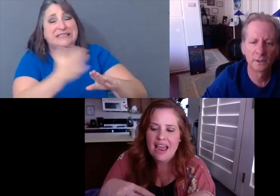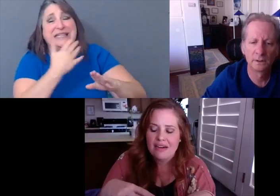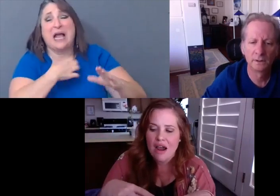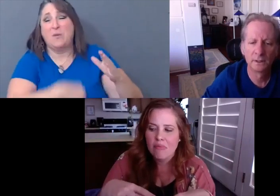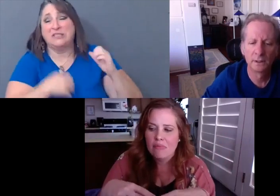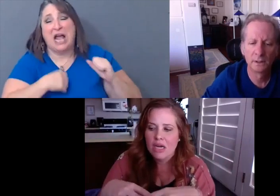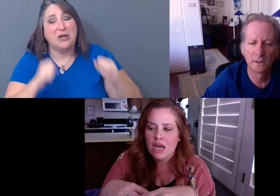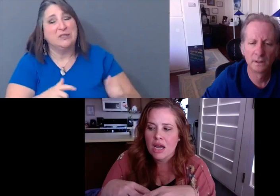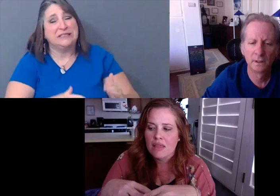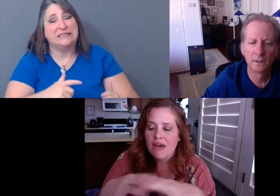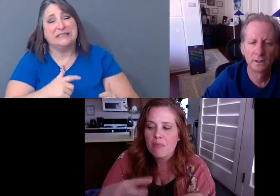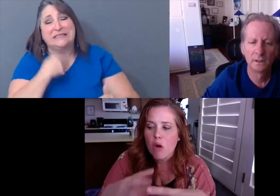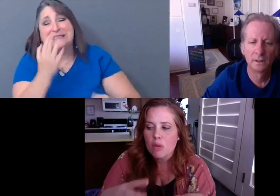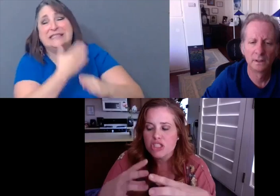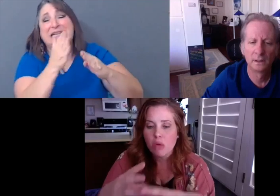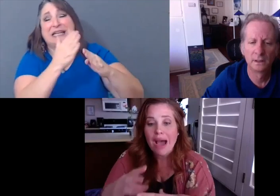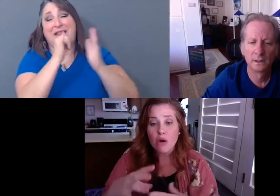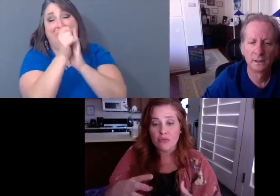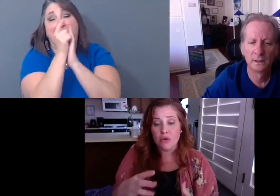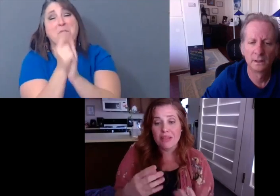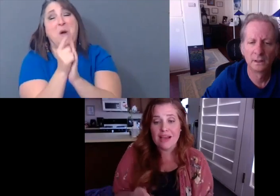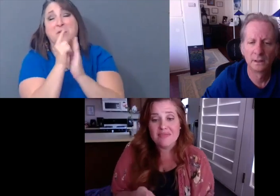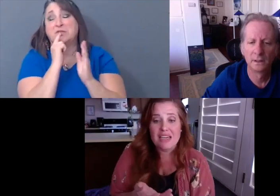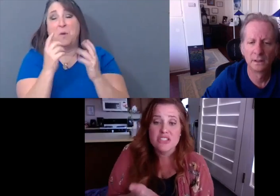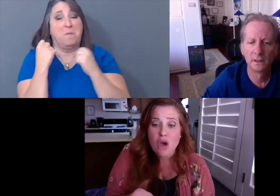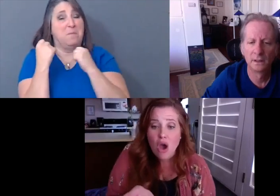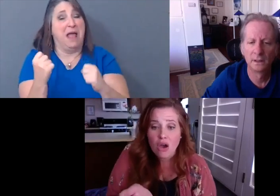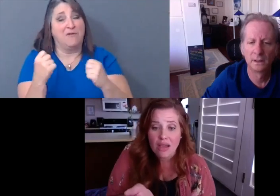And, that moment was so powerful because that song,